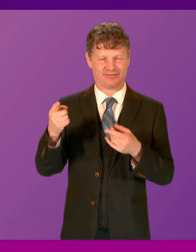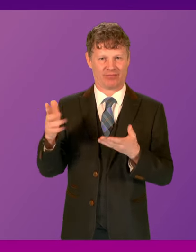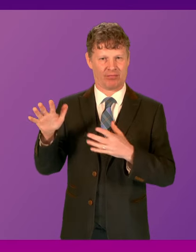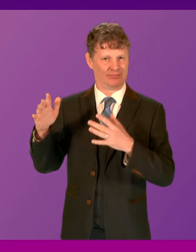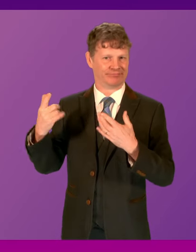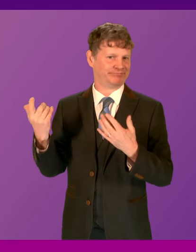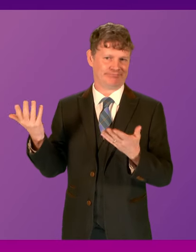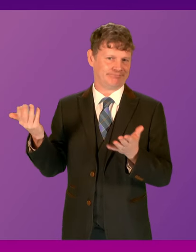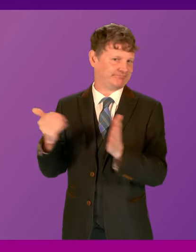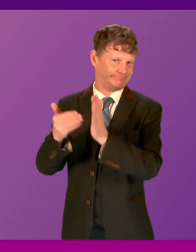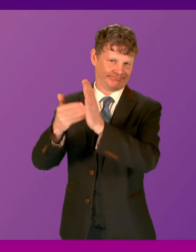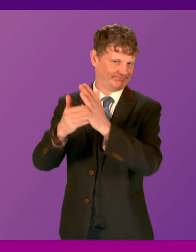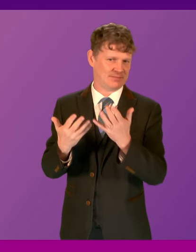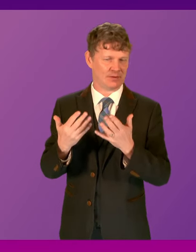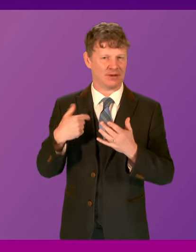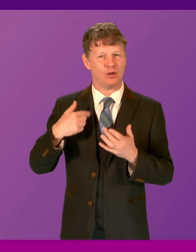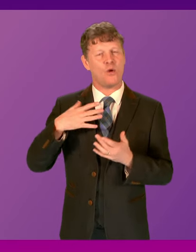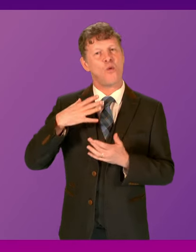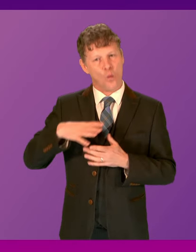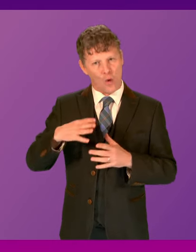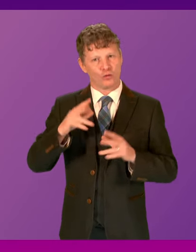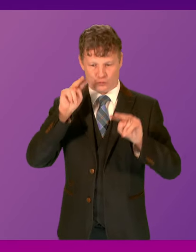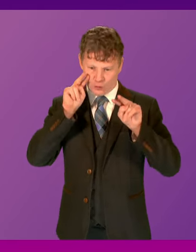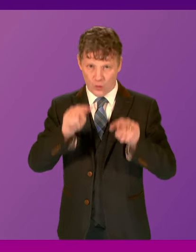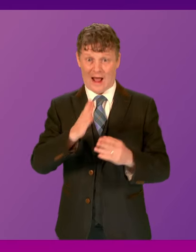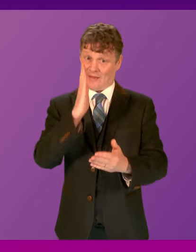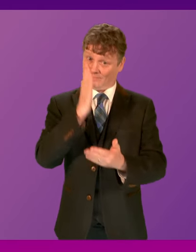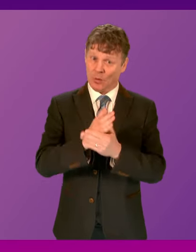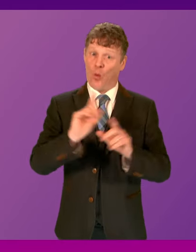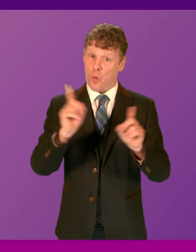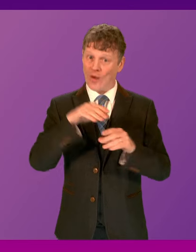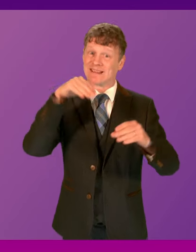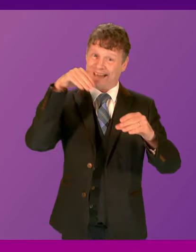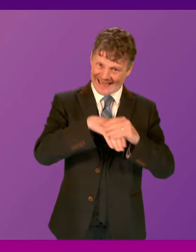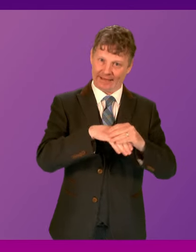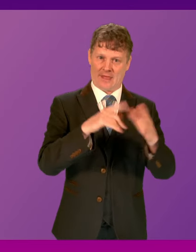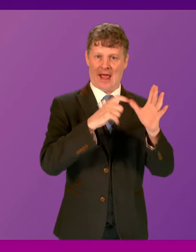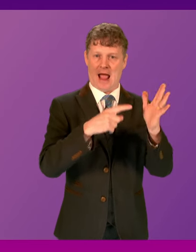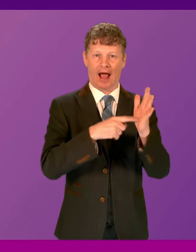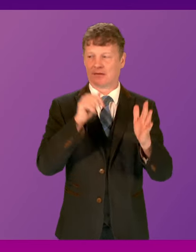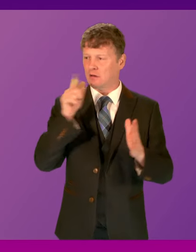more light than heat on what is in the act, as opposed to what is being said about it.